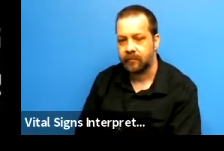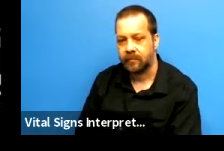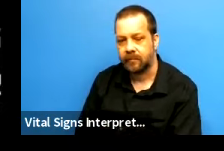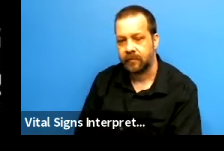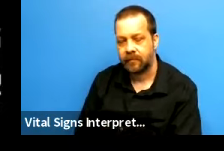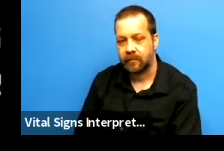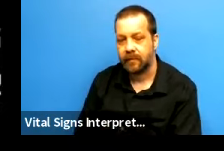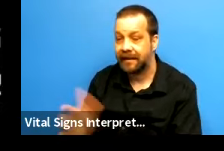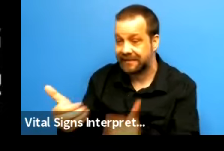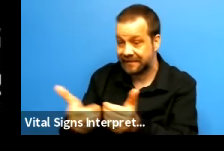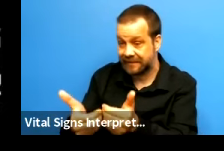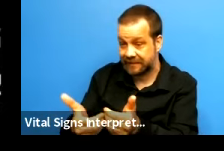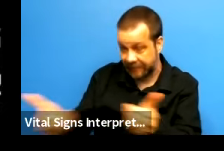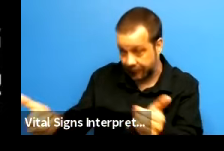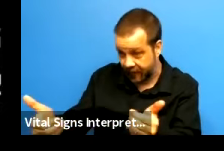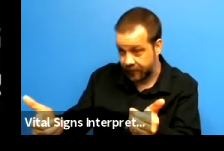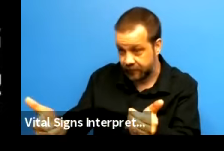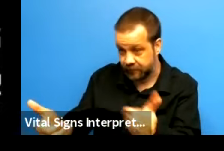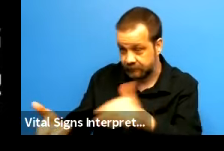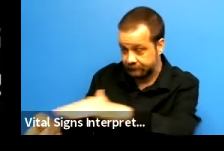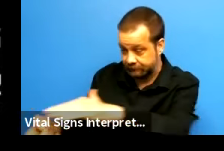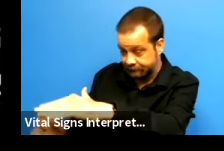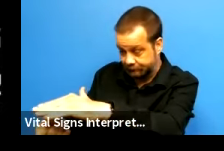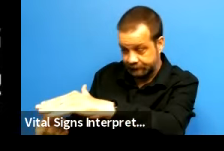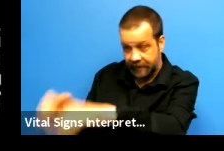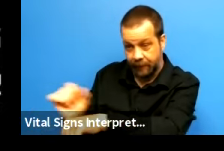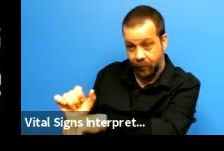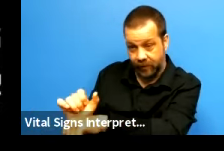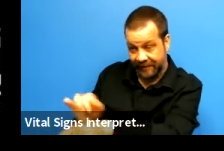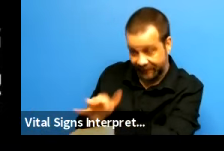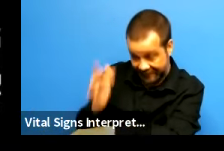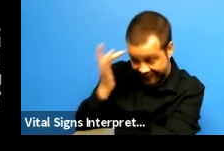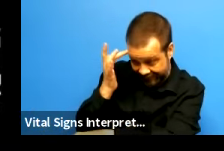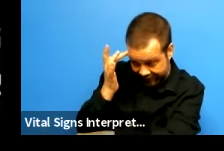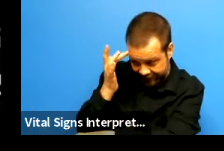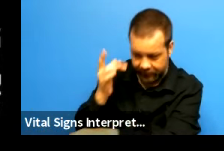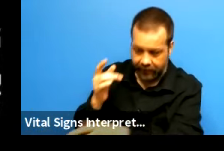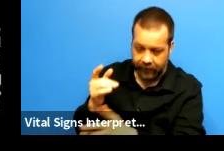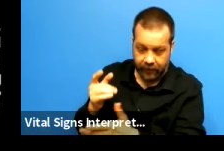been sick and paying attention to how long symptoms can last,